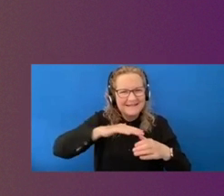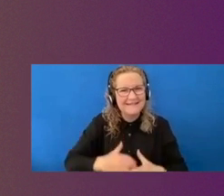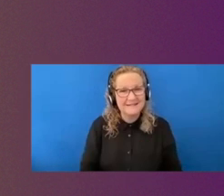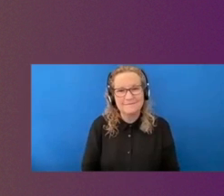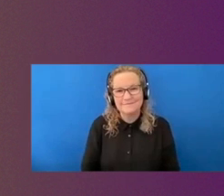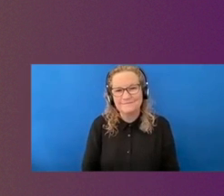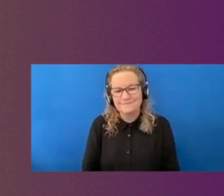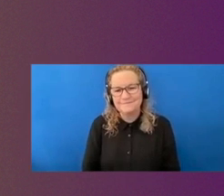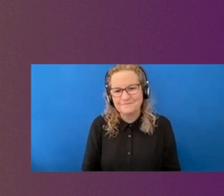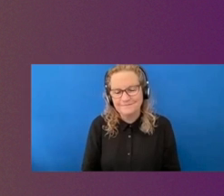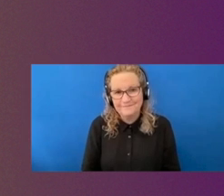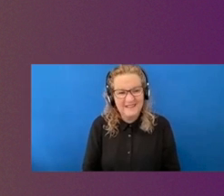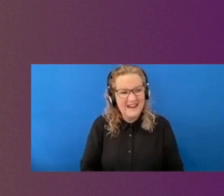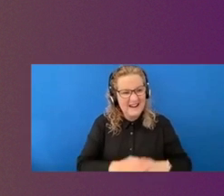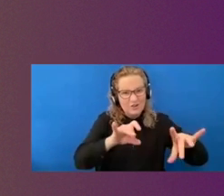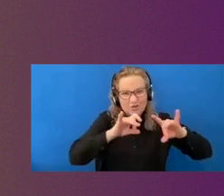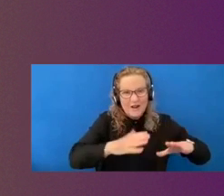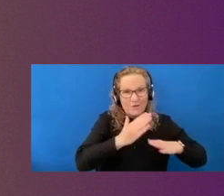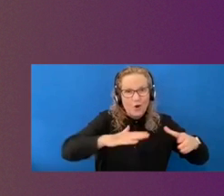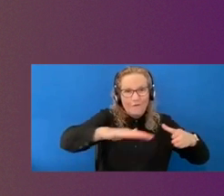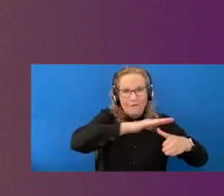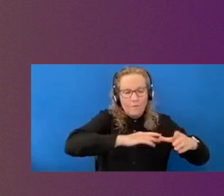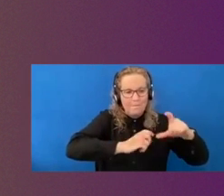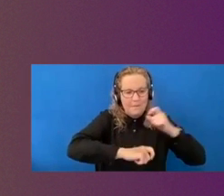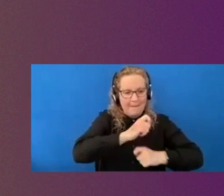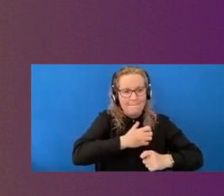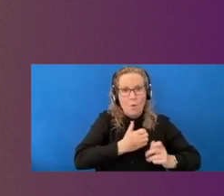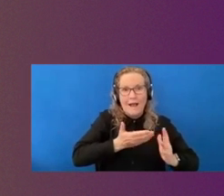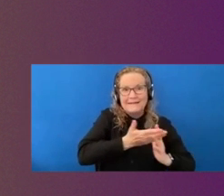the workforce in Australia more accessible because there hasn't been much change in terms of like